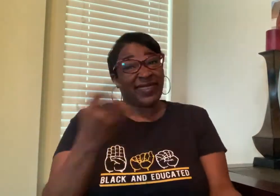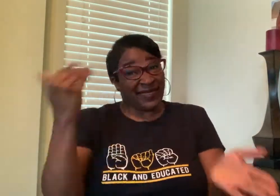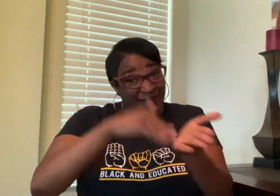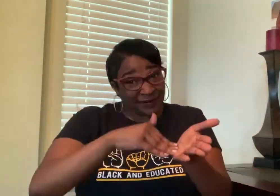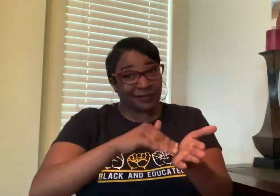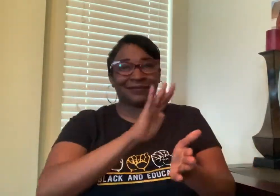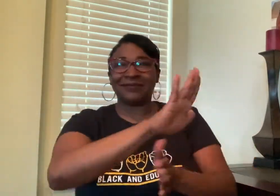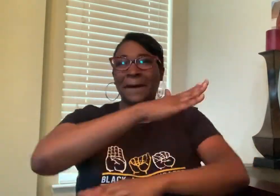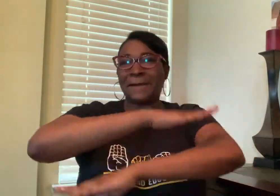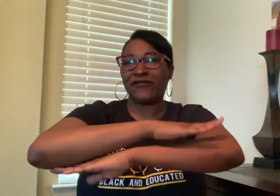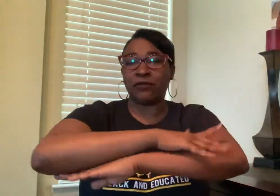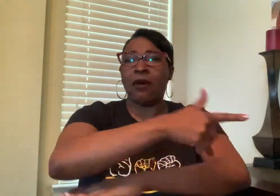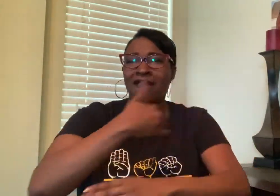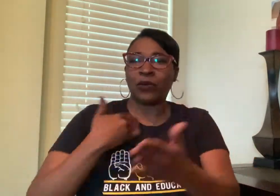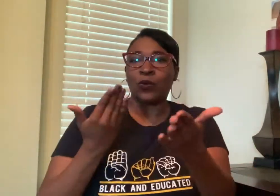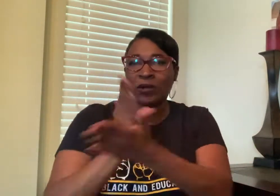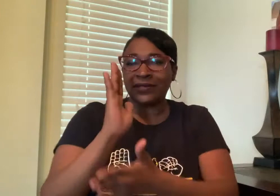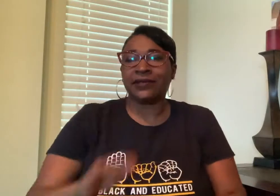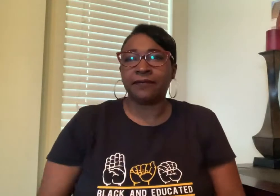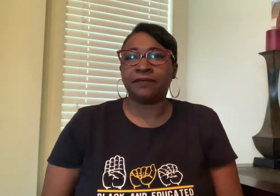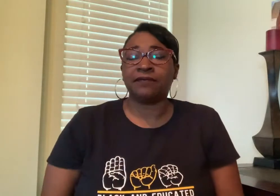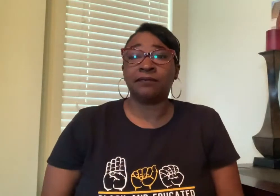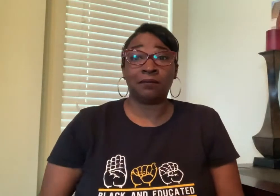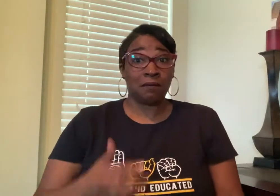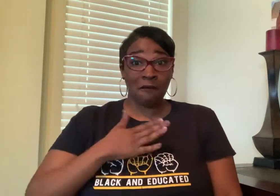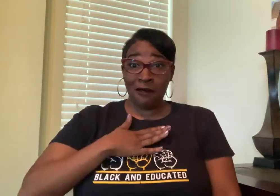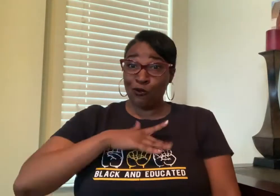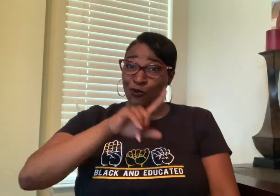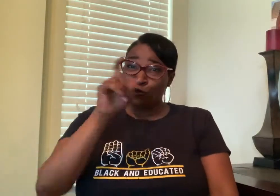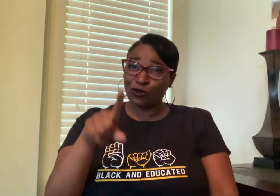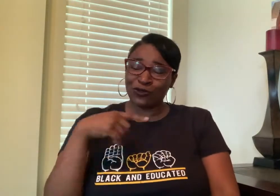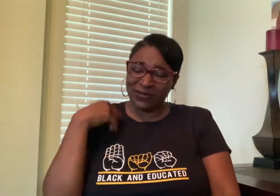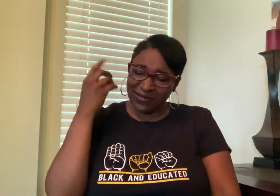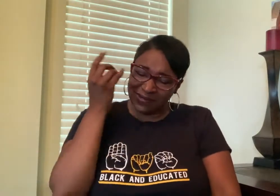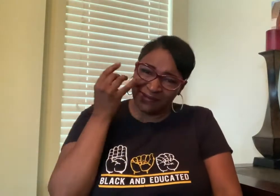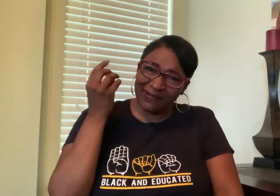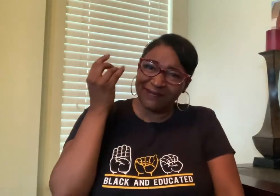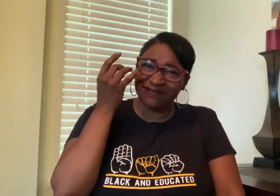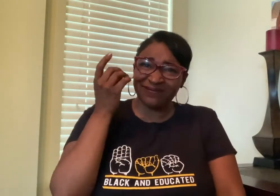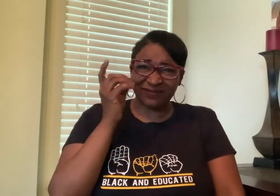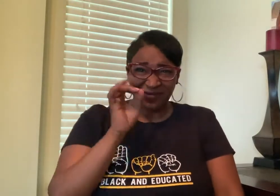As I’ve said, these people use their platforms and have a right to do so.